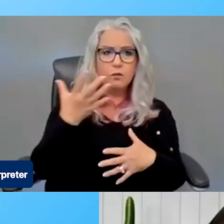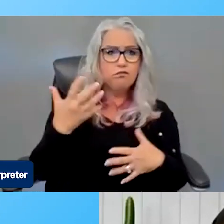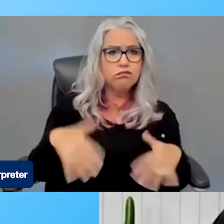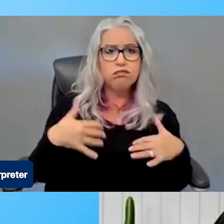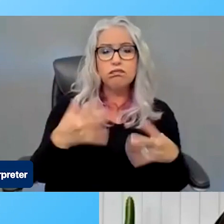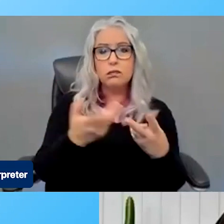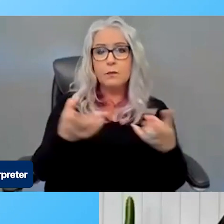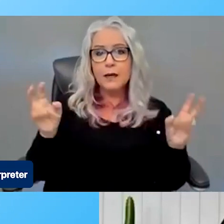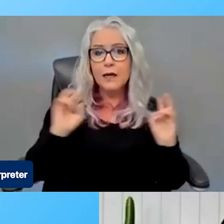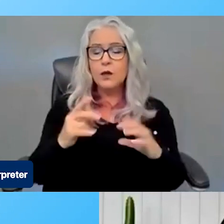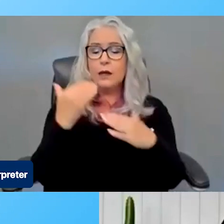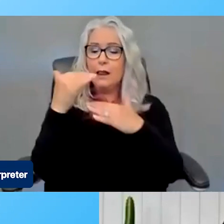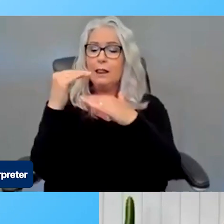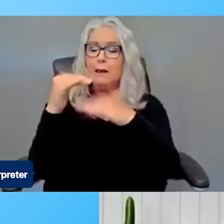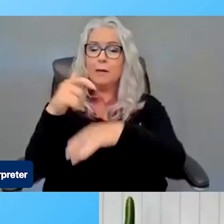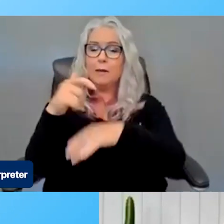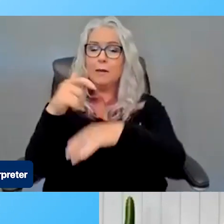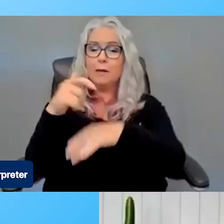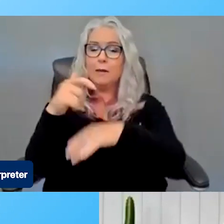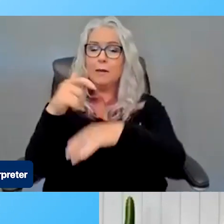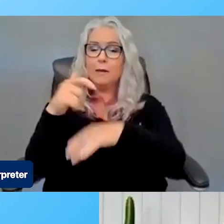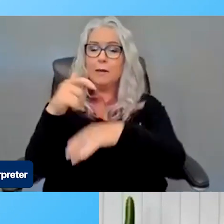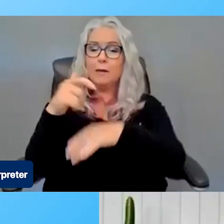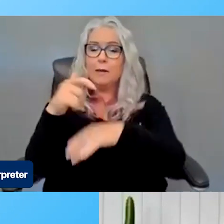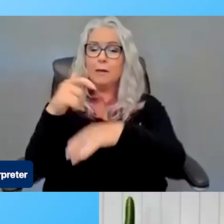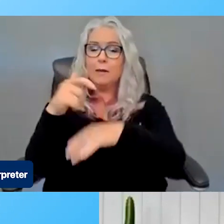the limited time we will try and get to a few questions, but I